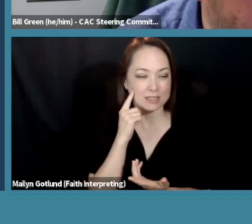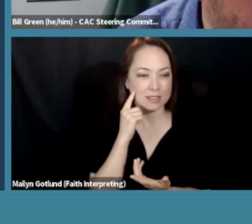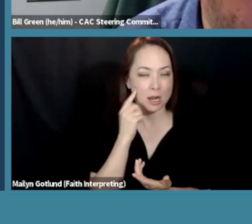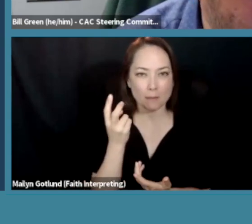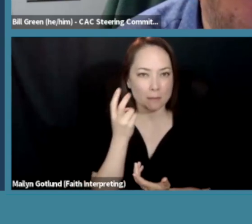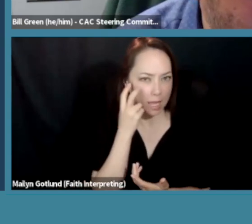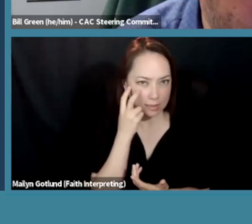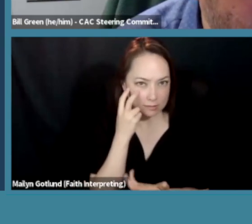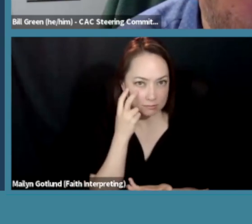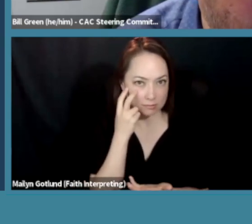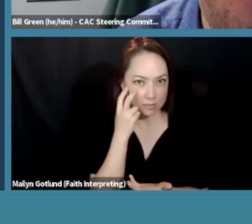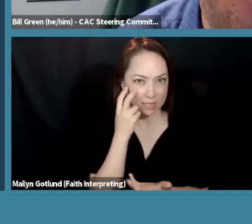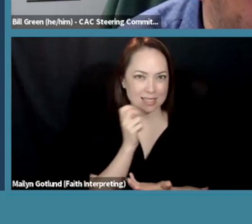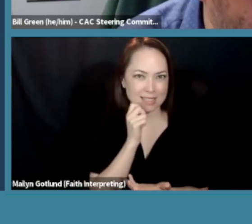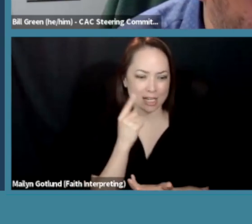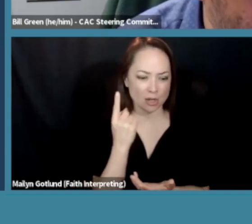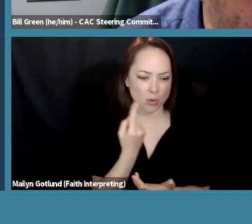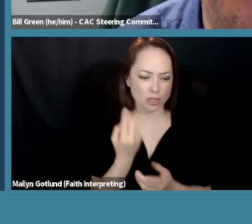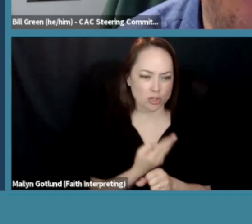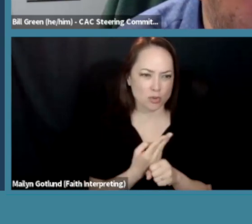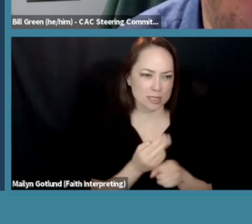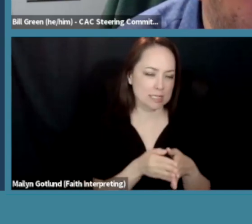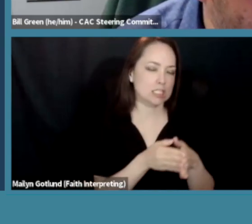not just using these other general terms.